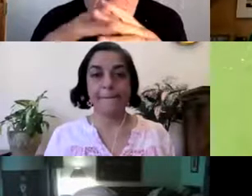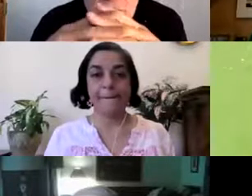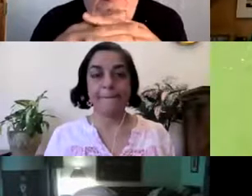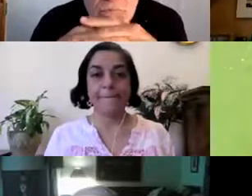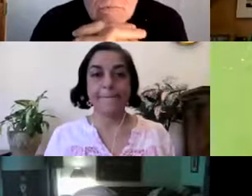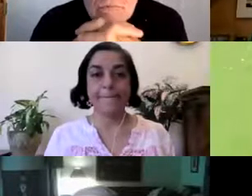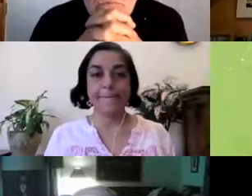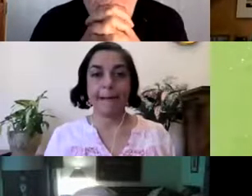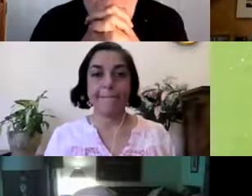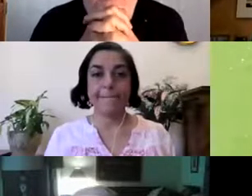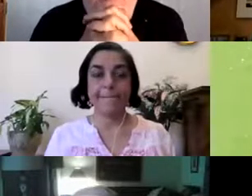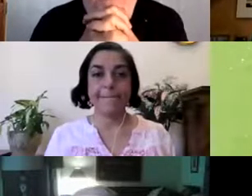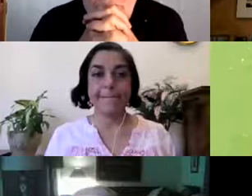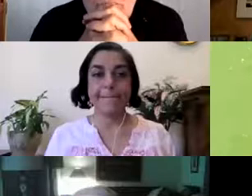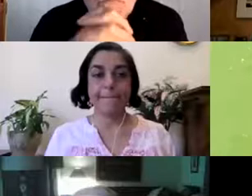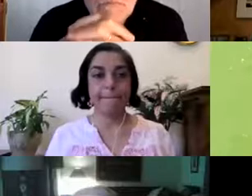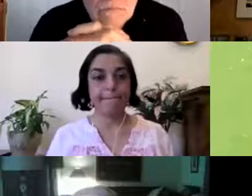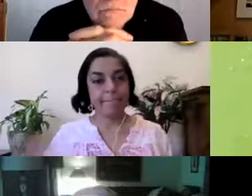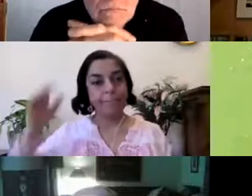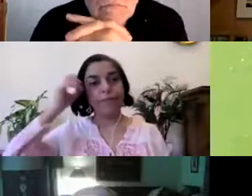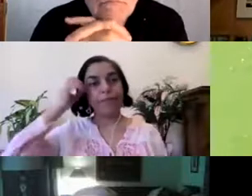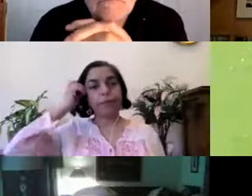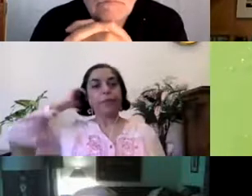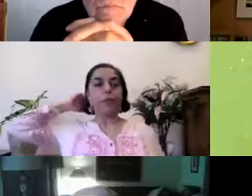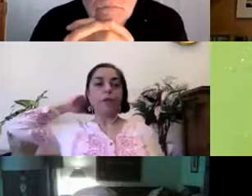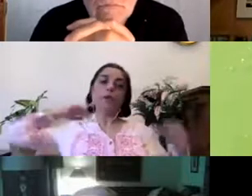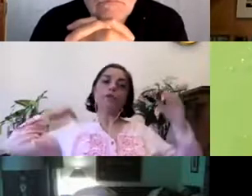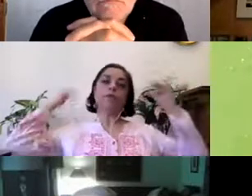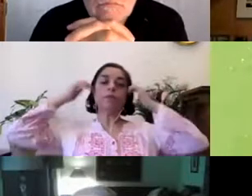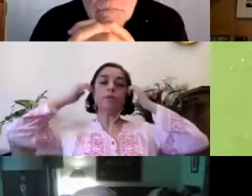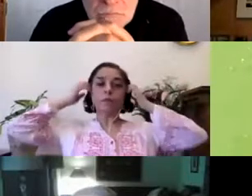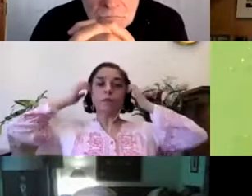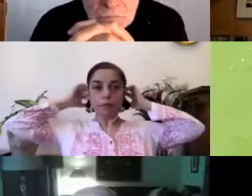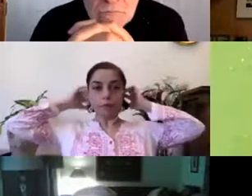we in the United States are not exceptional. Now more than ever perhaps,